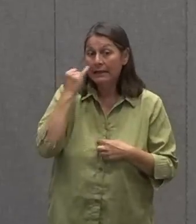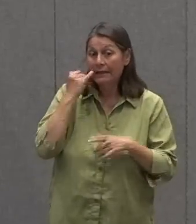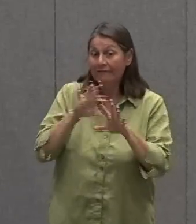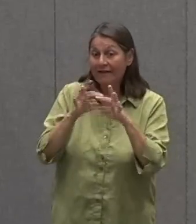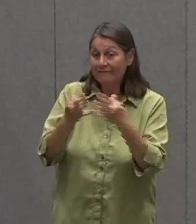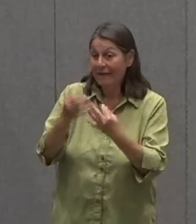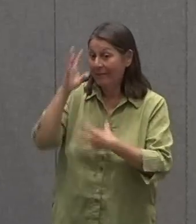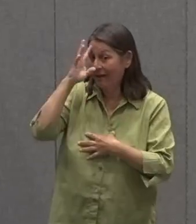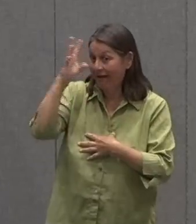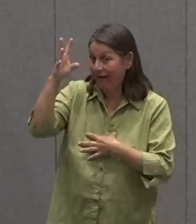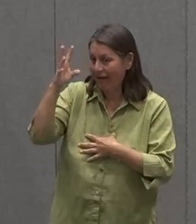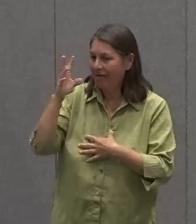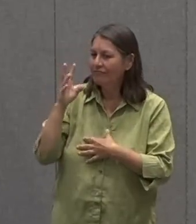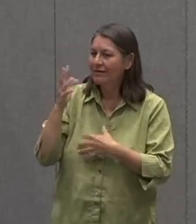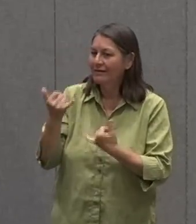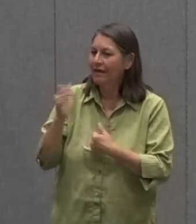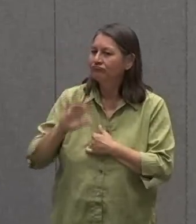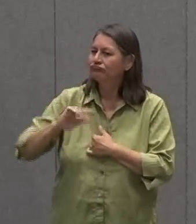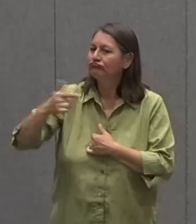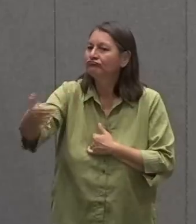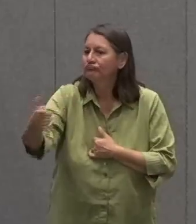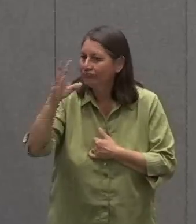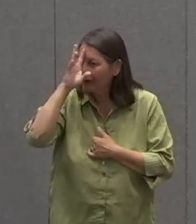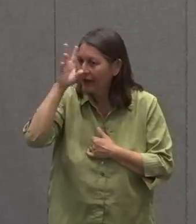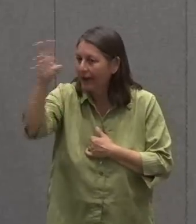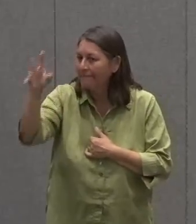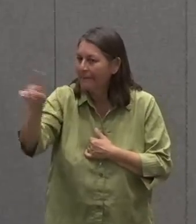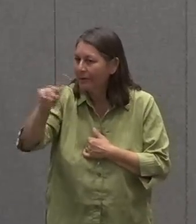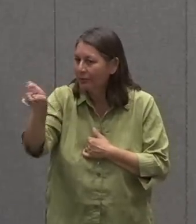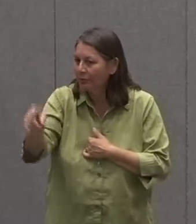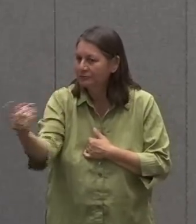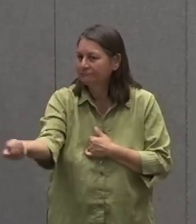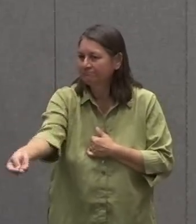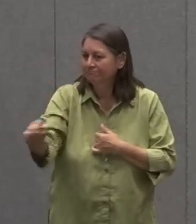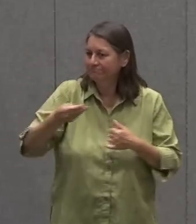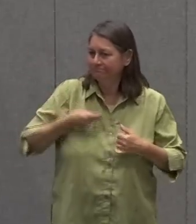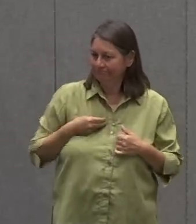and you could try to solve it? That's the fun in these kind of things is we get